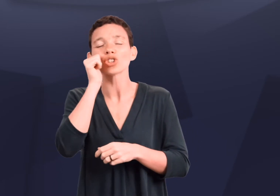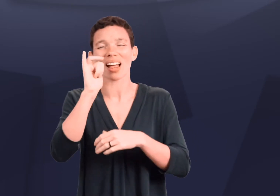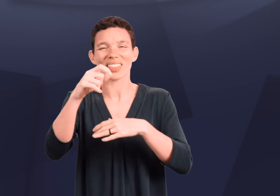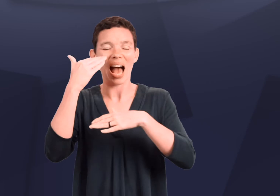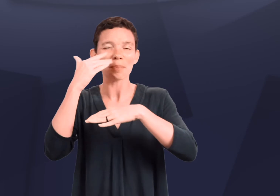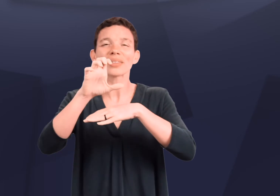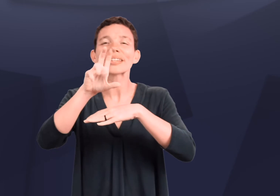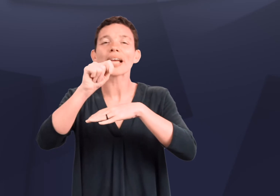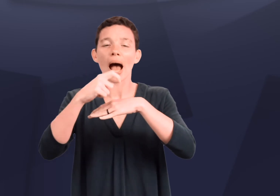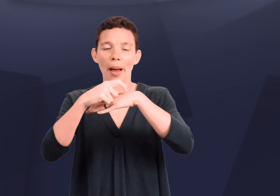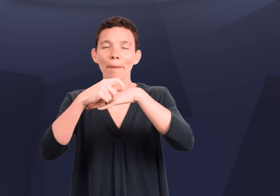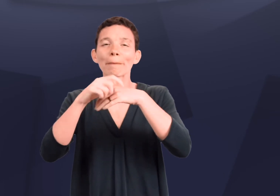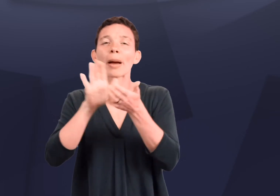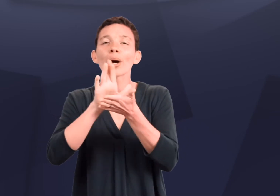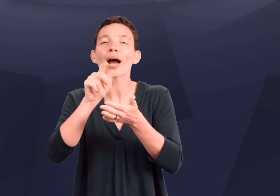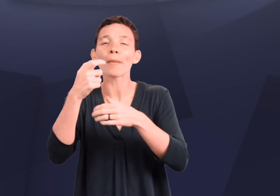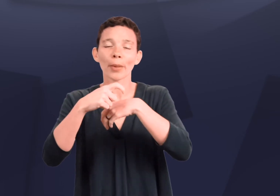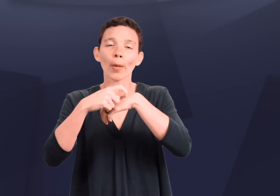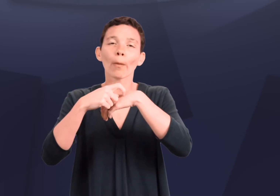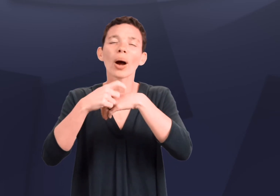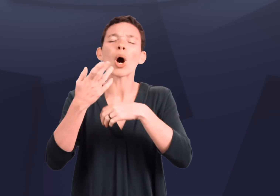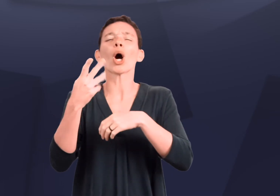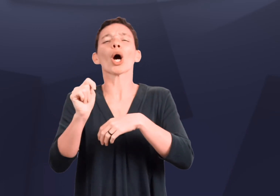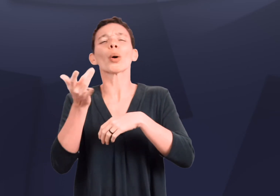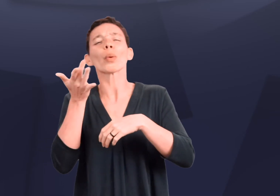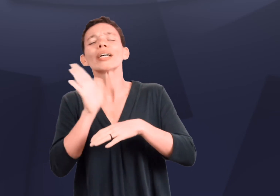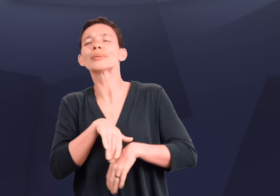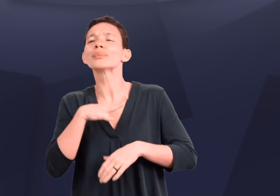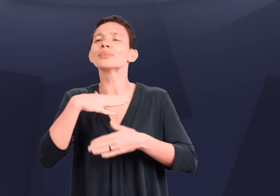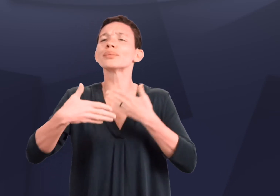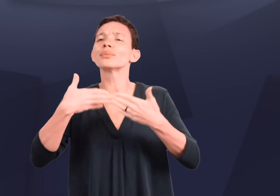but imagine it occurring every single day. Like a papercut.